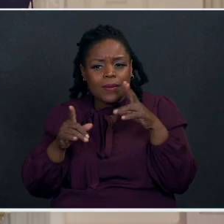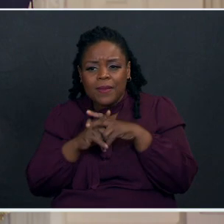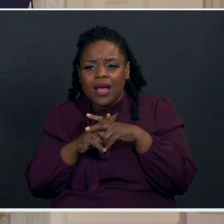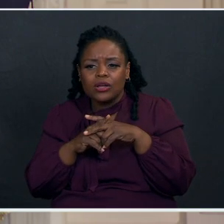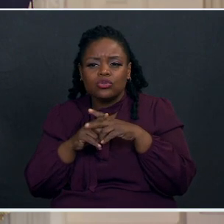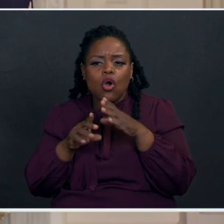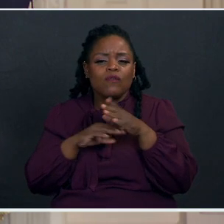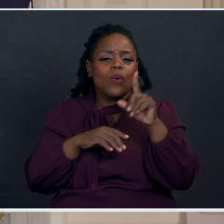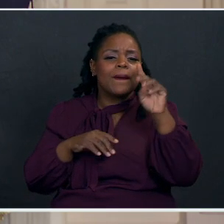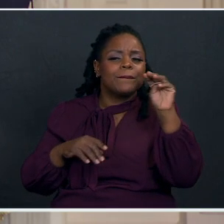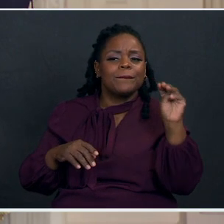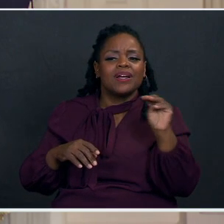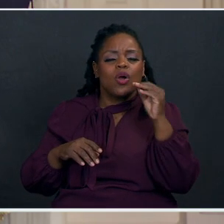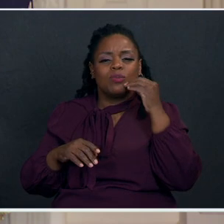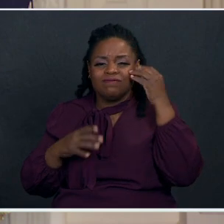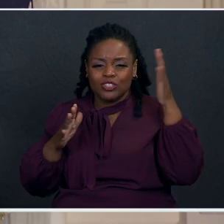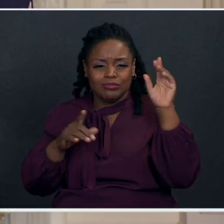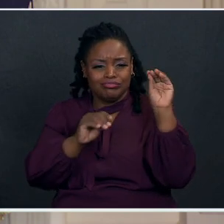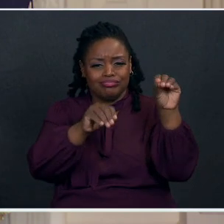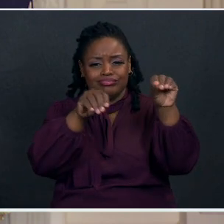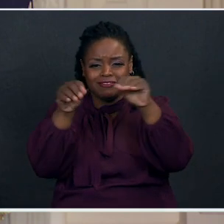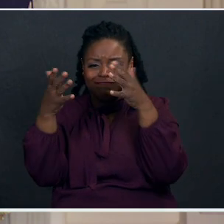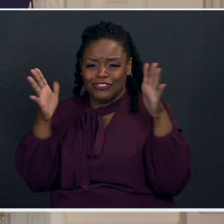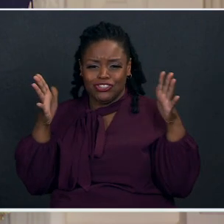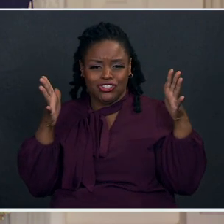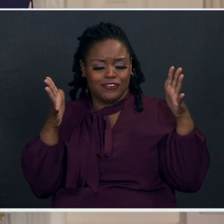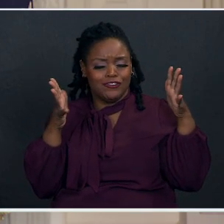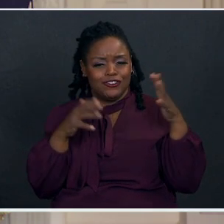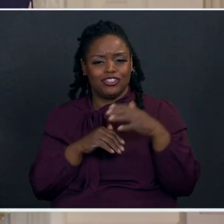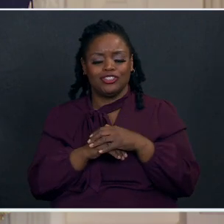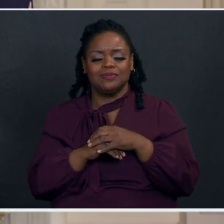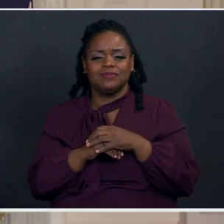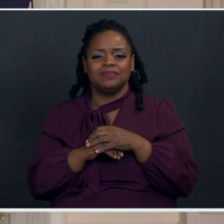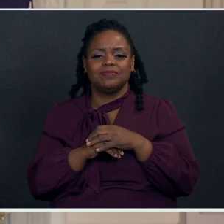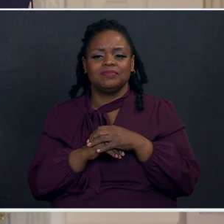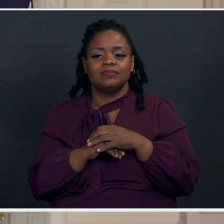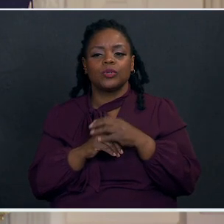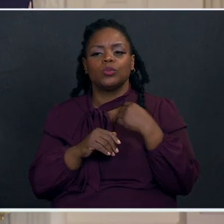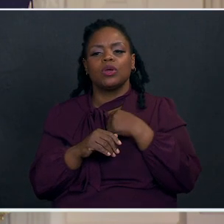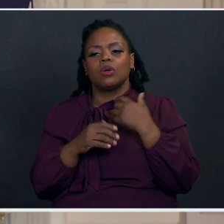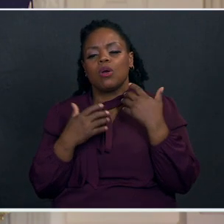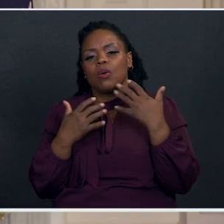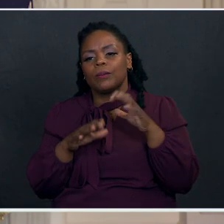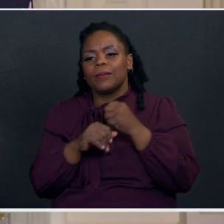the last admin- -- our admin- -- the Democratic administration made record clean energy investments: $90 billion.